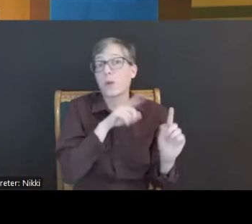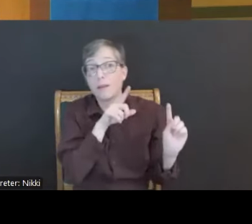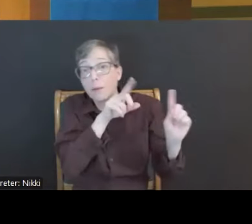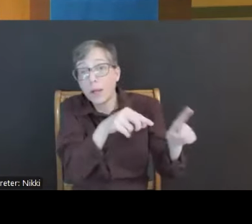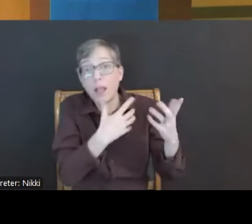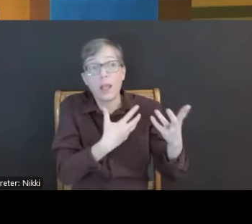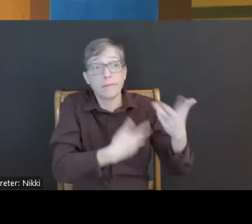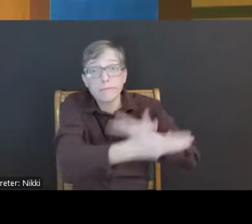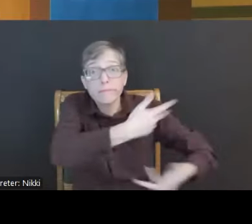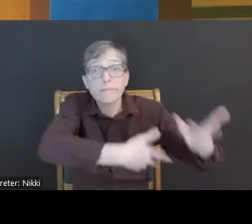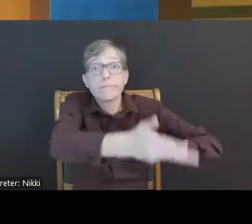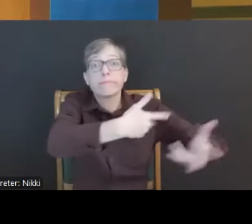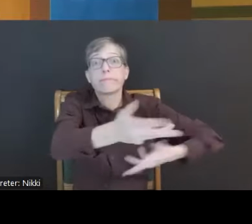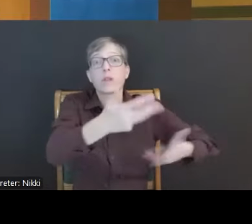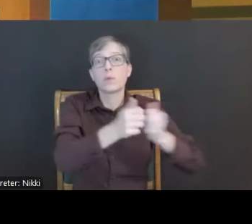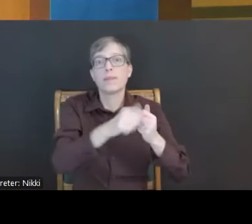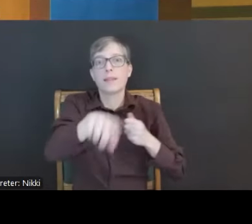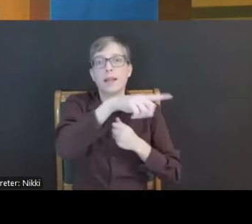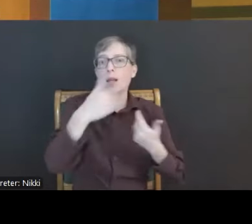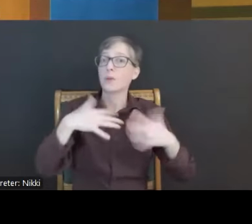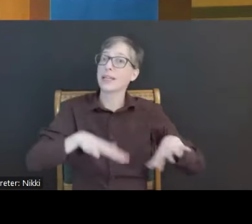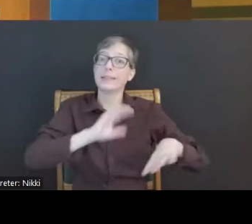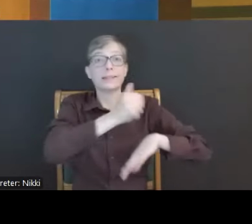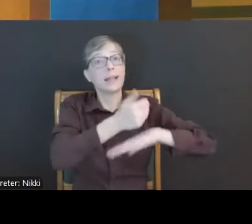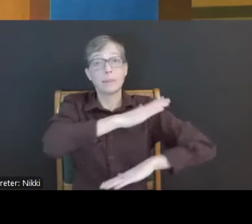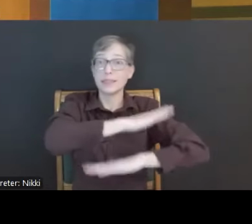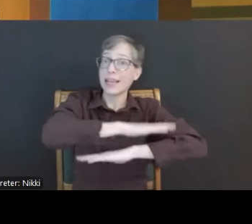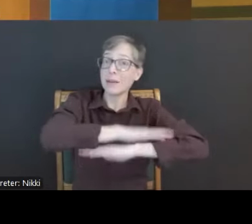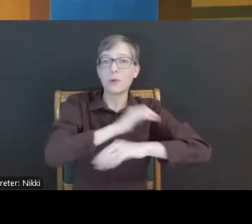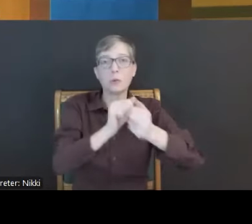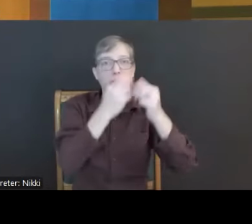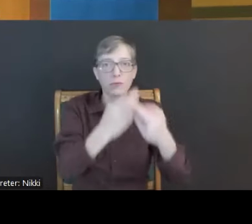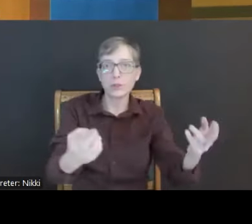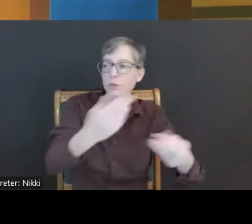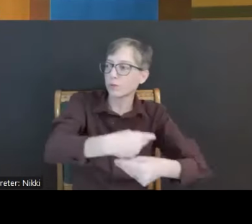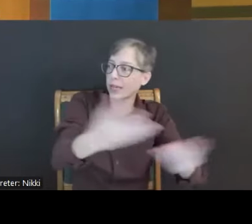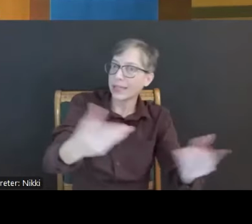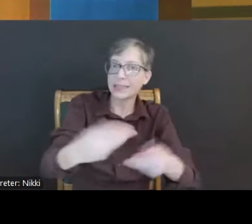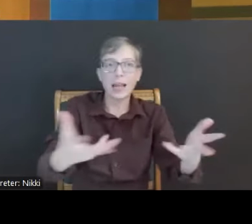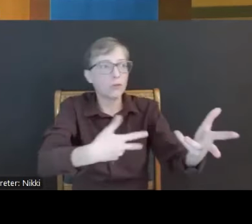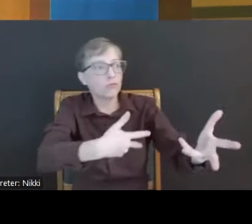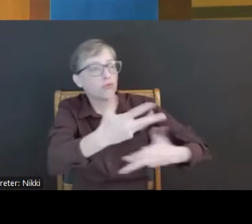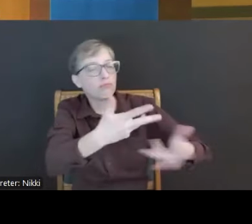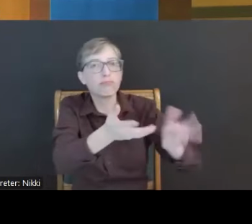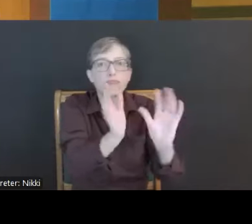health faires resource tables bringing information to our T to our community um with our brochures um